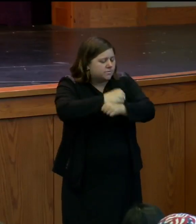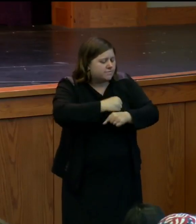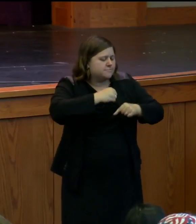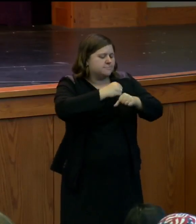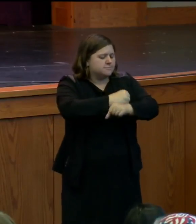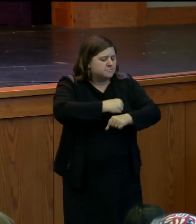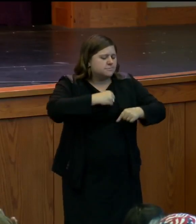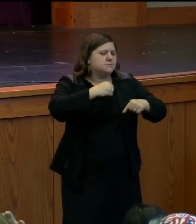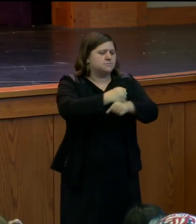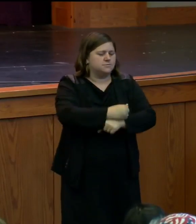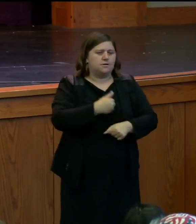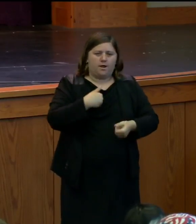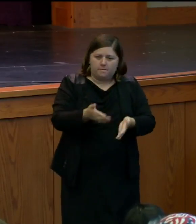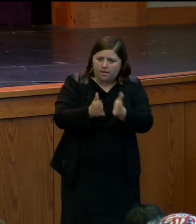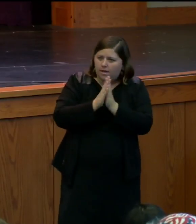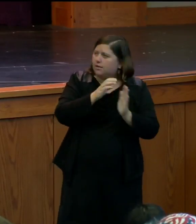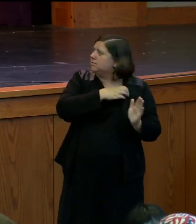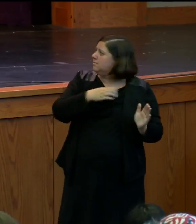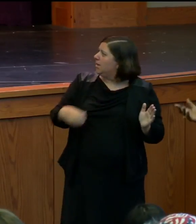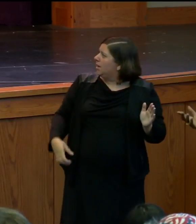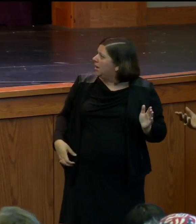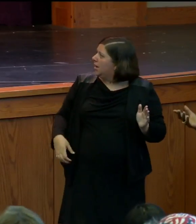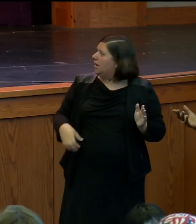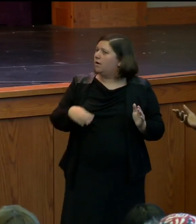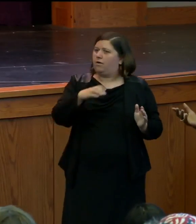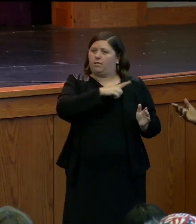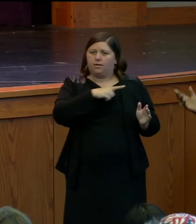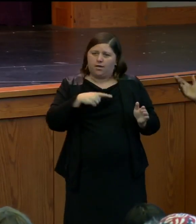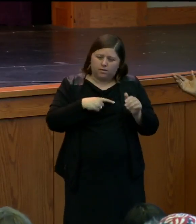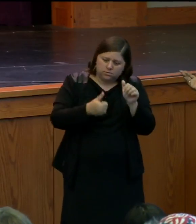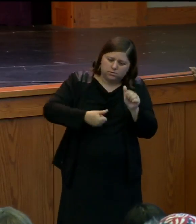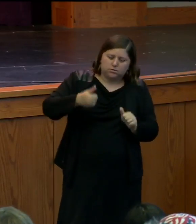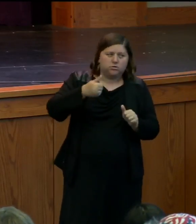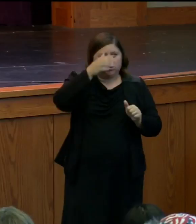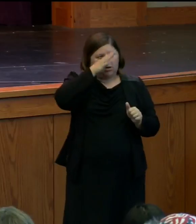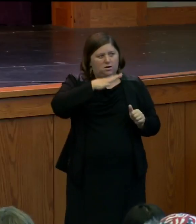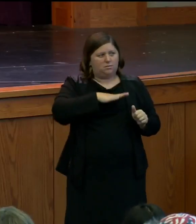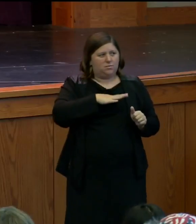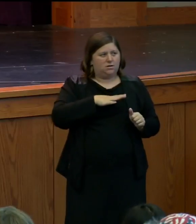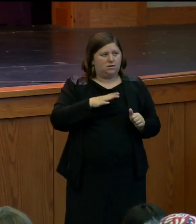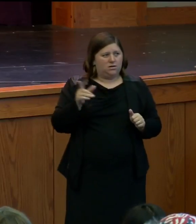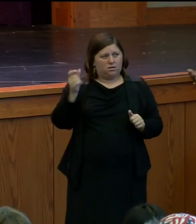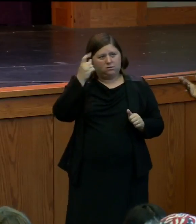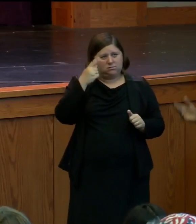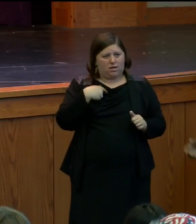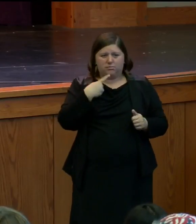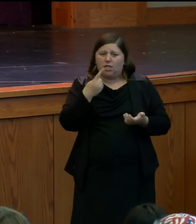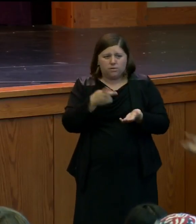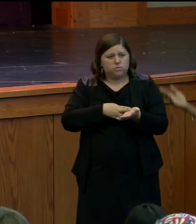GOING TO ASK THE MAYOR AND THE COUNCIL CHAIRMAN, PHIL WAS THERE, HE KNOWS I'M TELLING THE TRUTH.